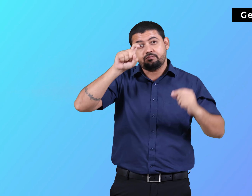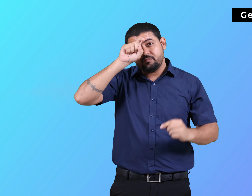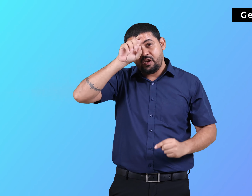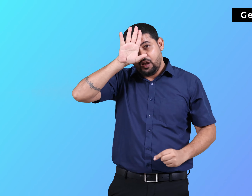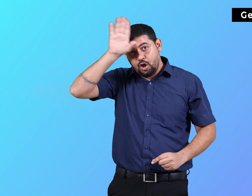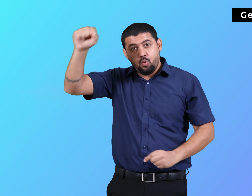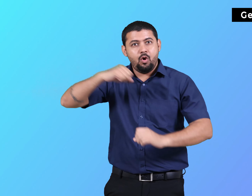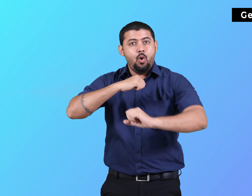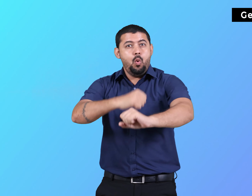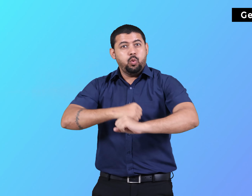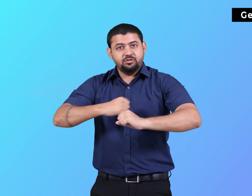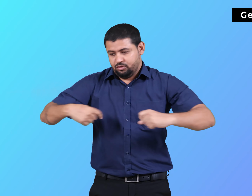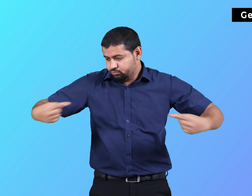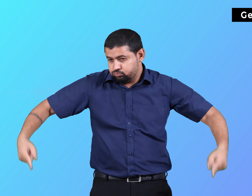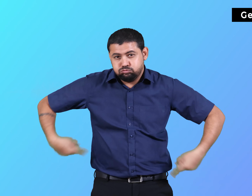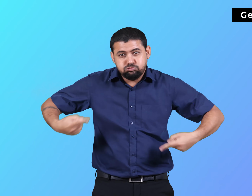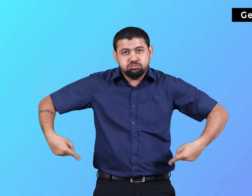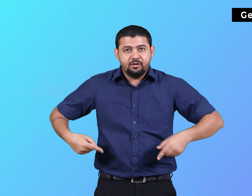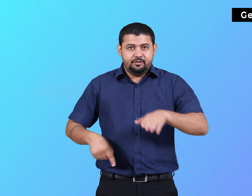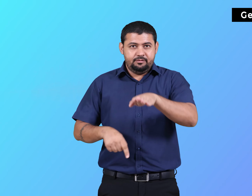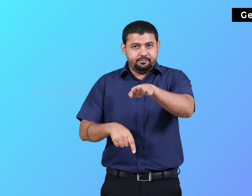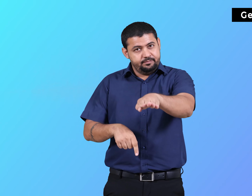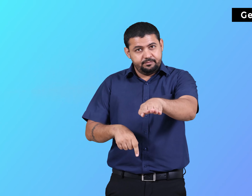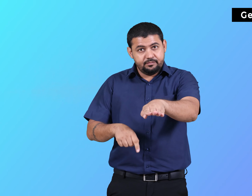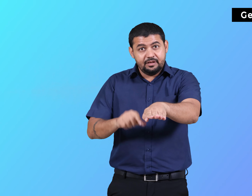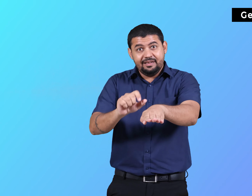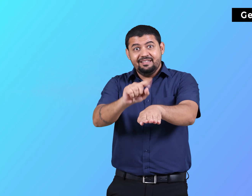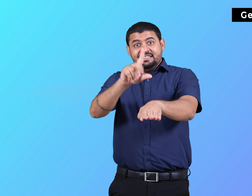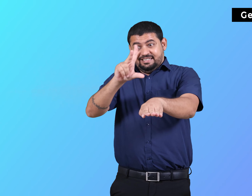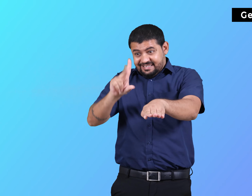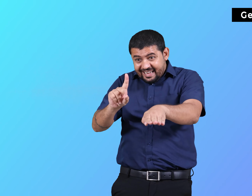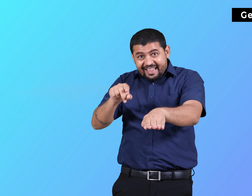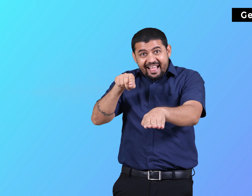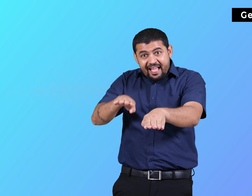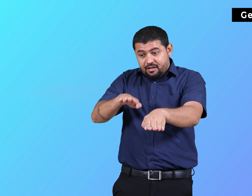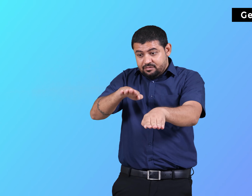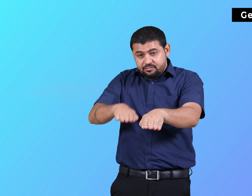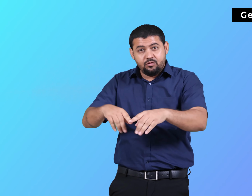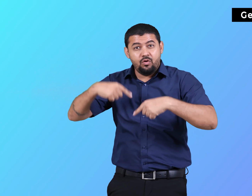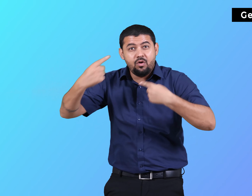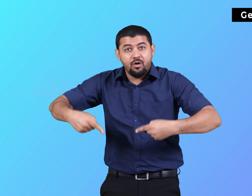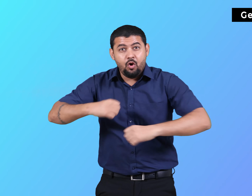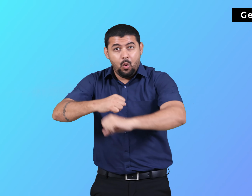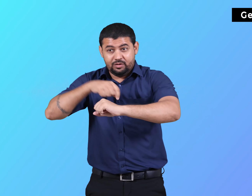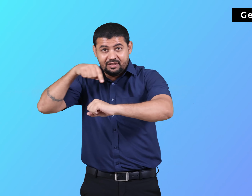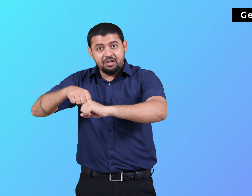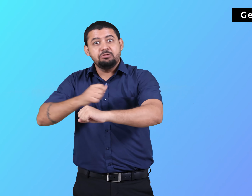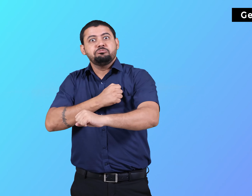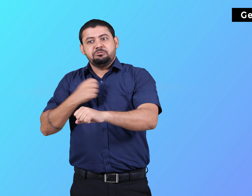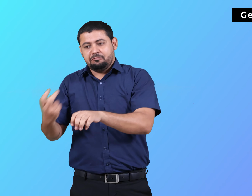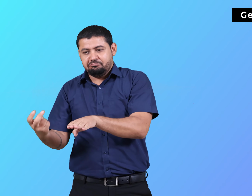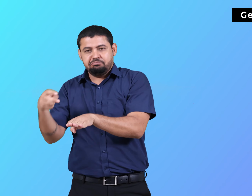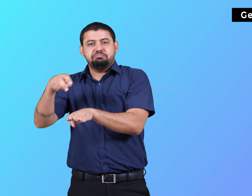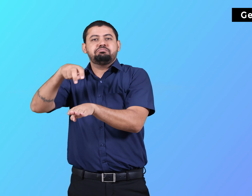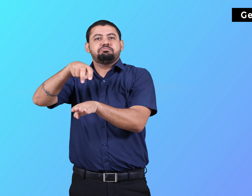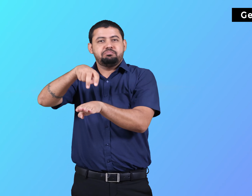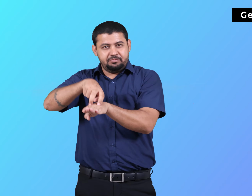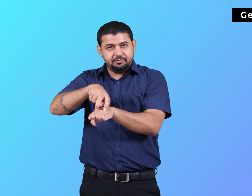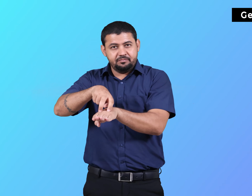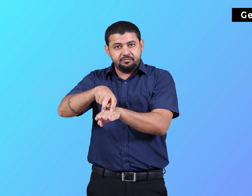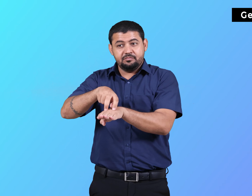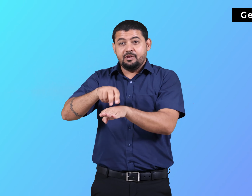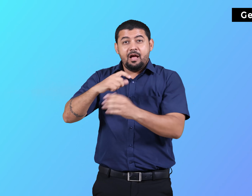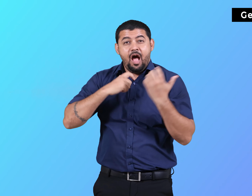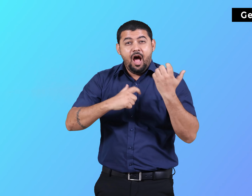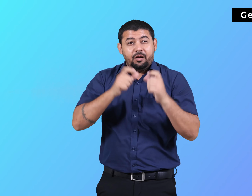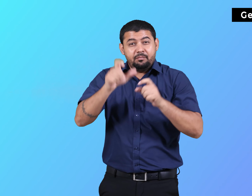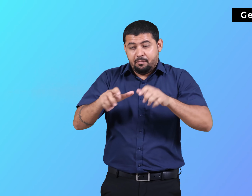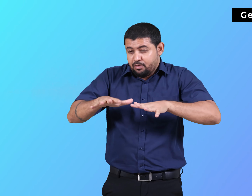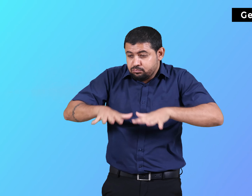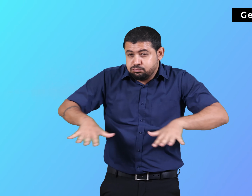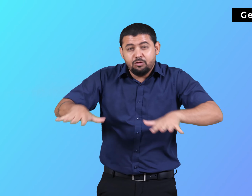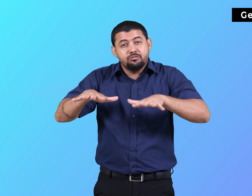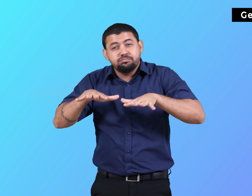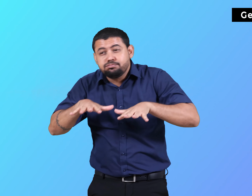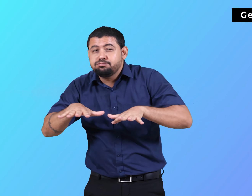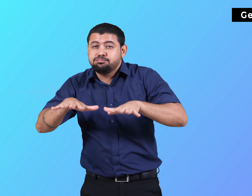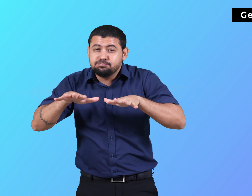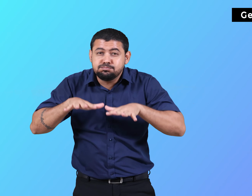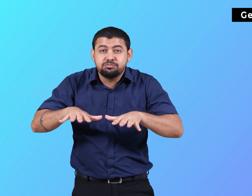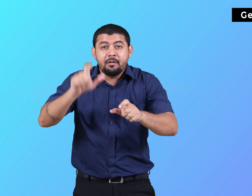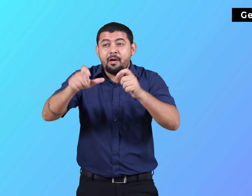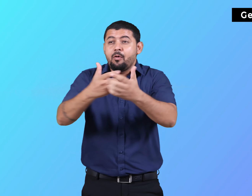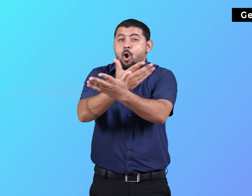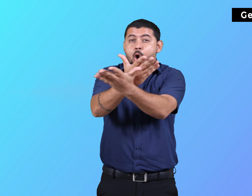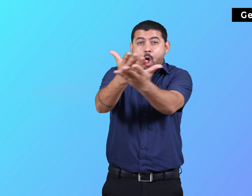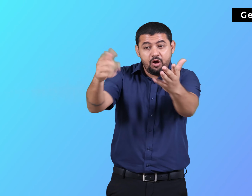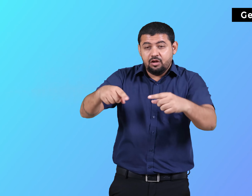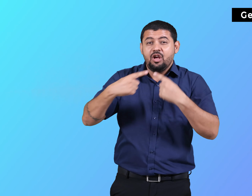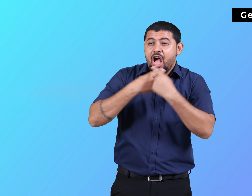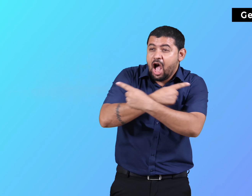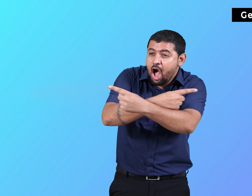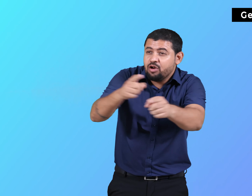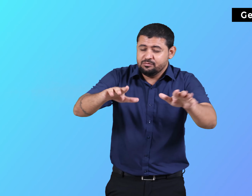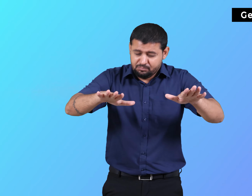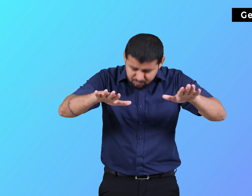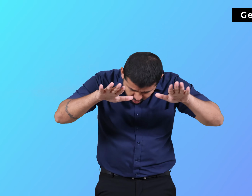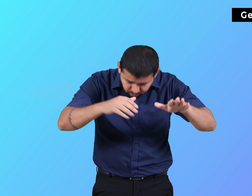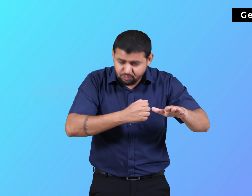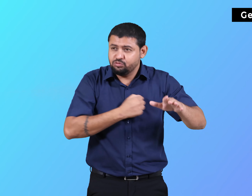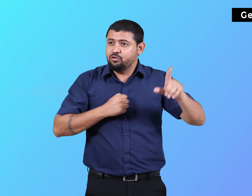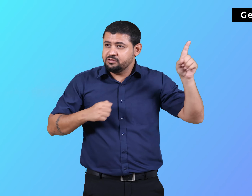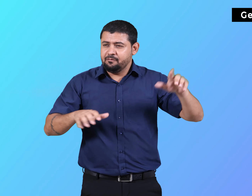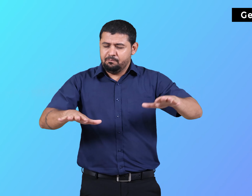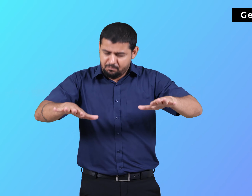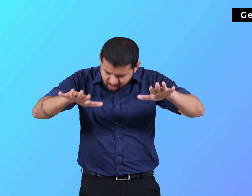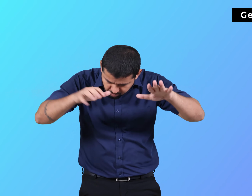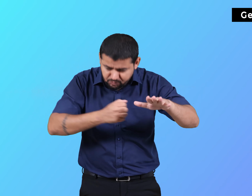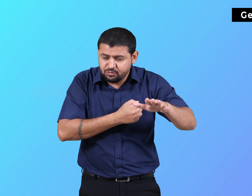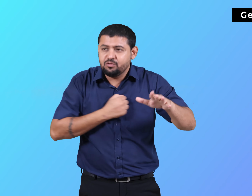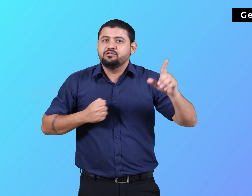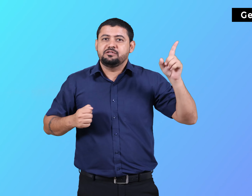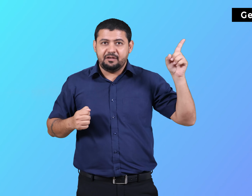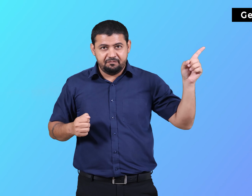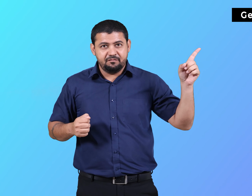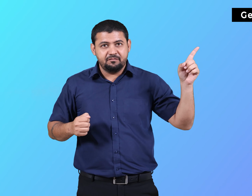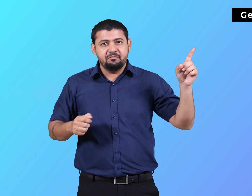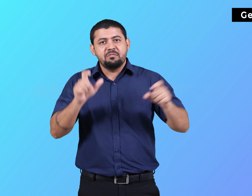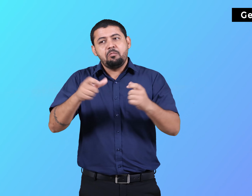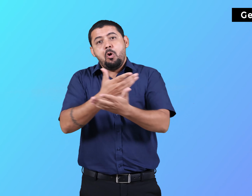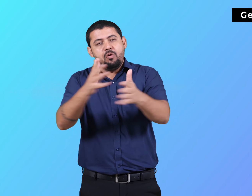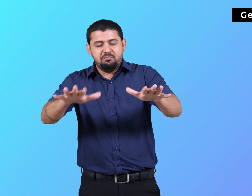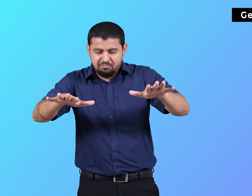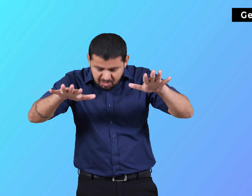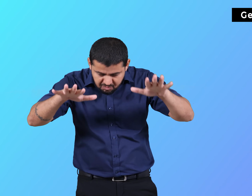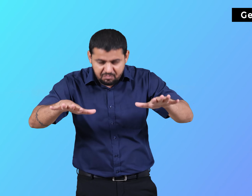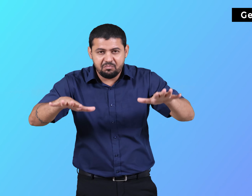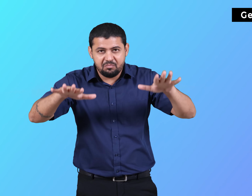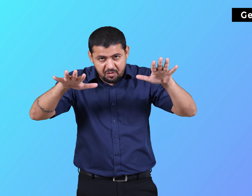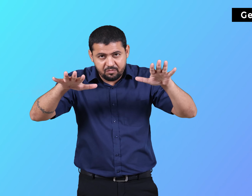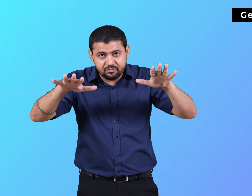The king told Joseph to ride in the second royal chariot. And the guards walking ahead of the chariot called out to the people, “Bow down!”